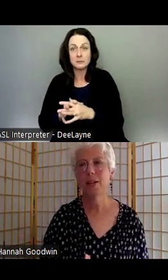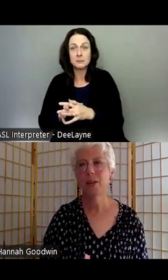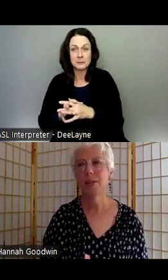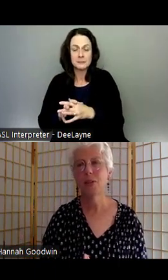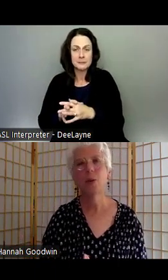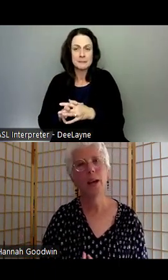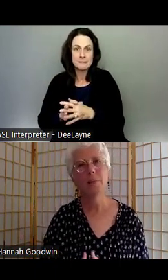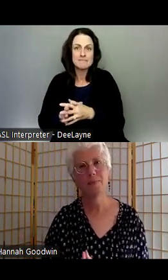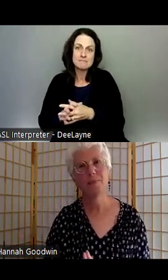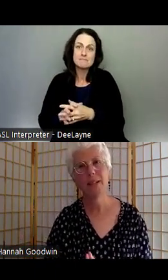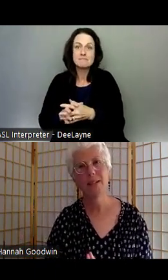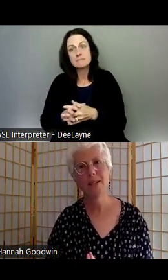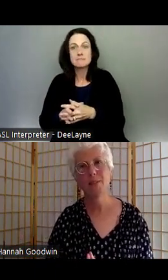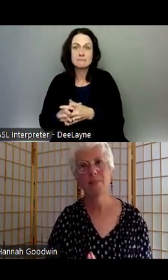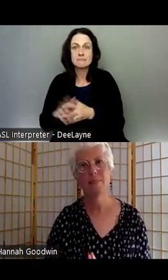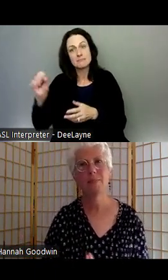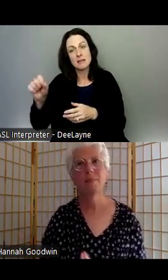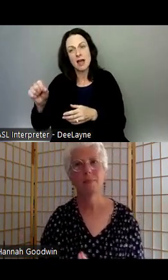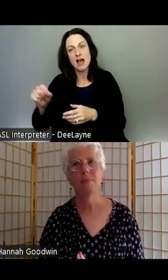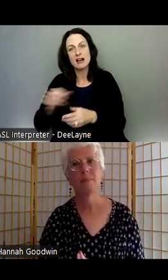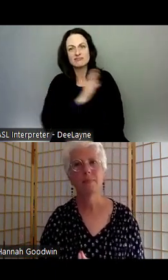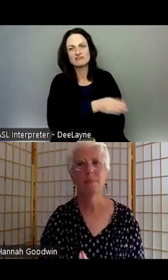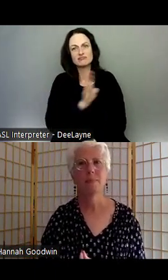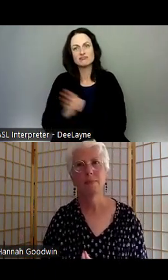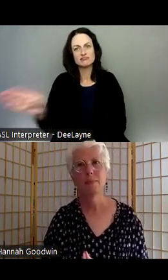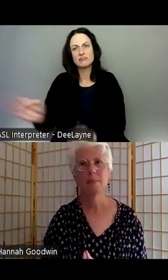I'm trying to think who else. So yeah, sometimes community arts centers